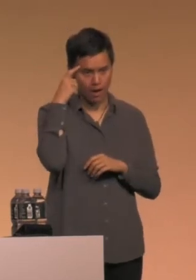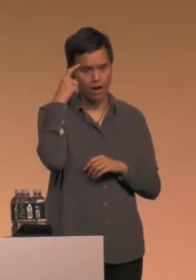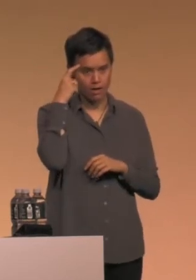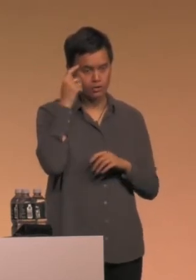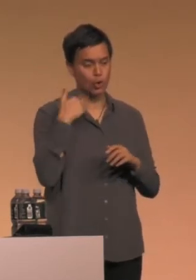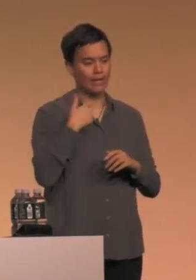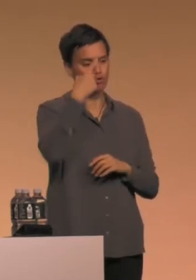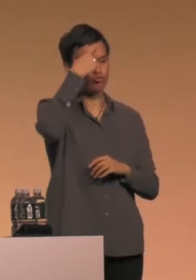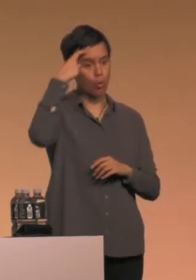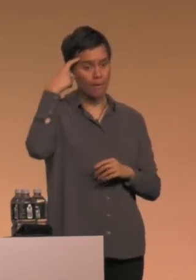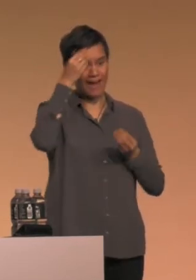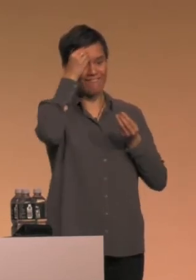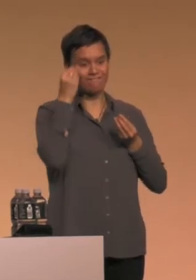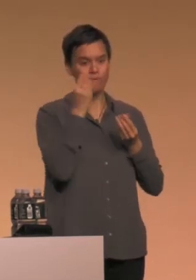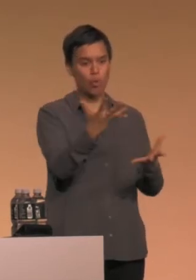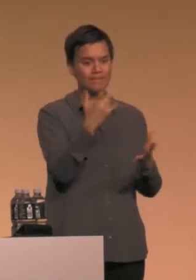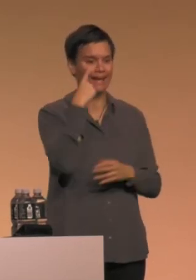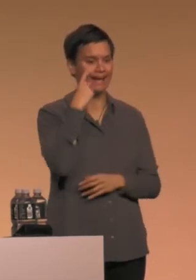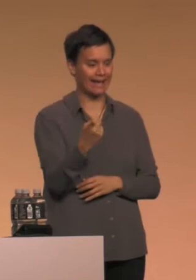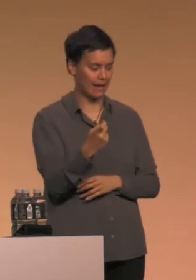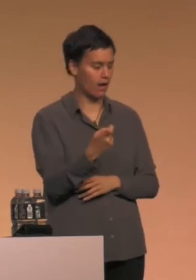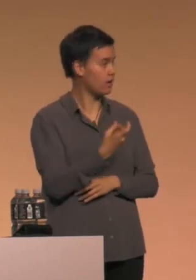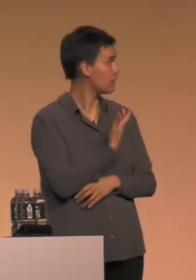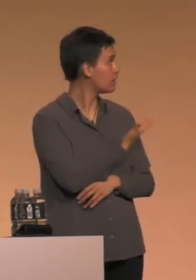on the right of the screen, is critical.